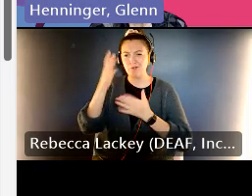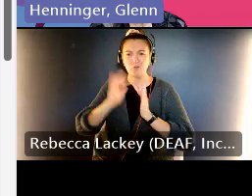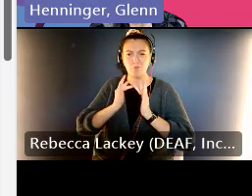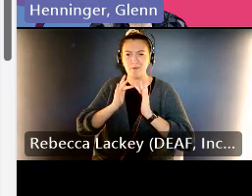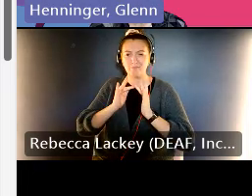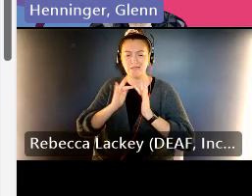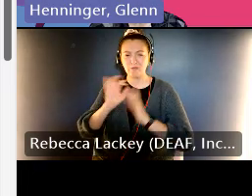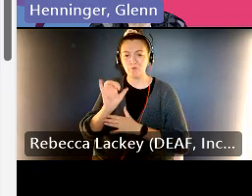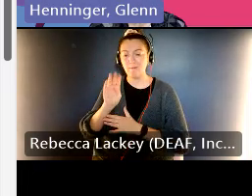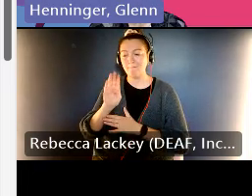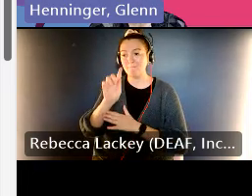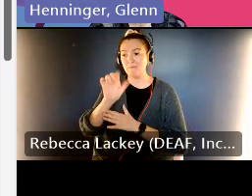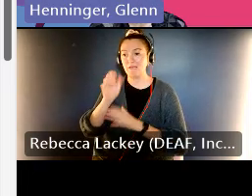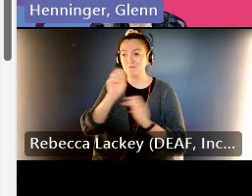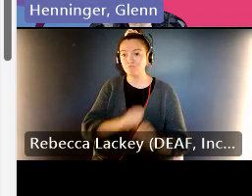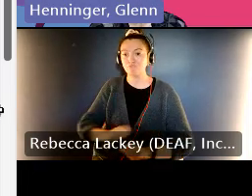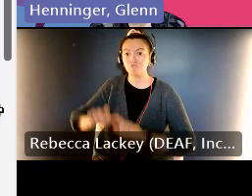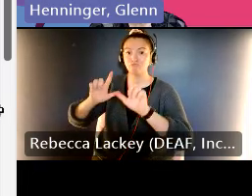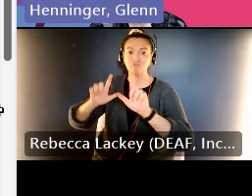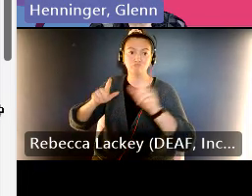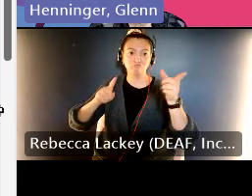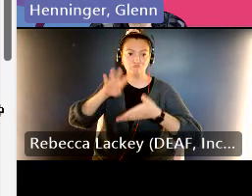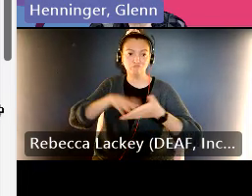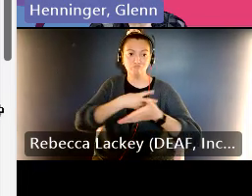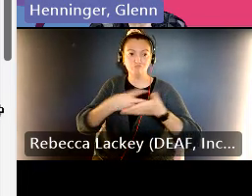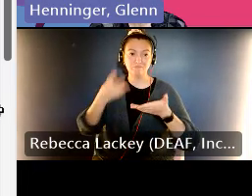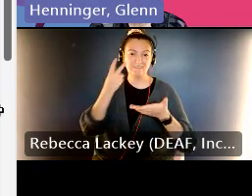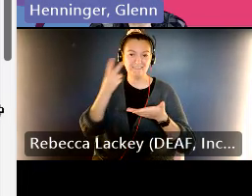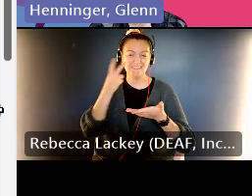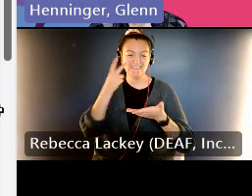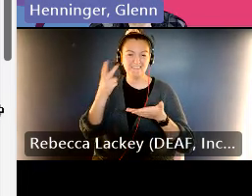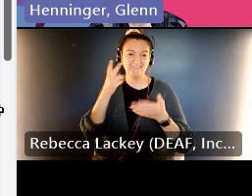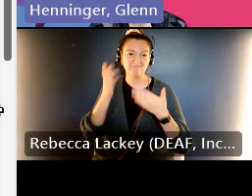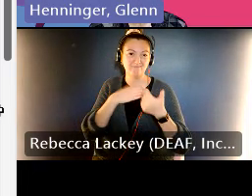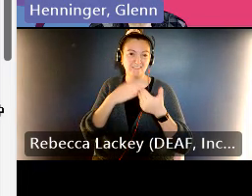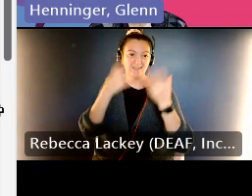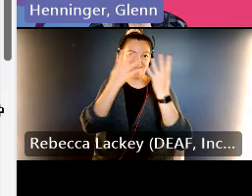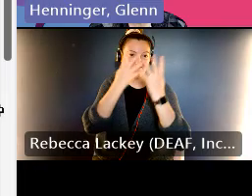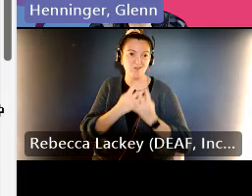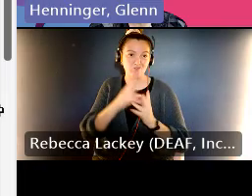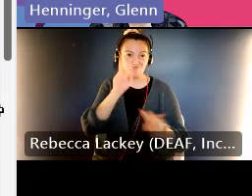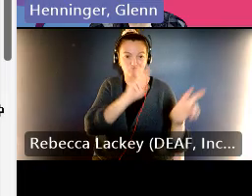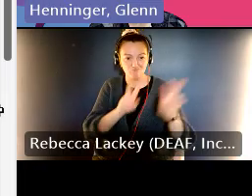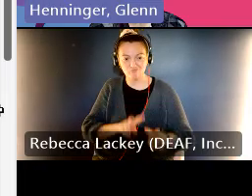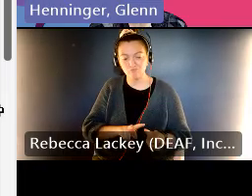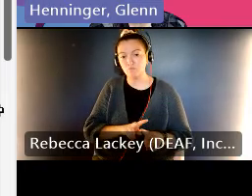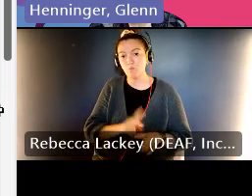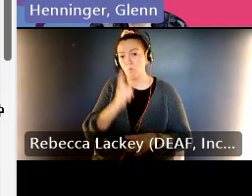Betty just brought up the spreadsheet so it's easier to filter and look at the 11 particular area.